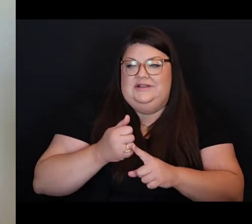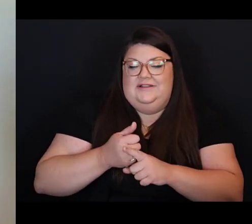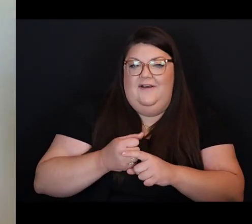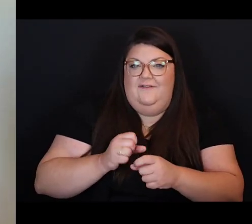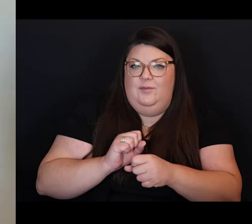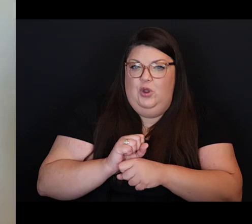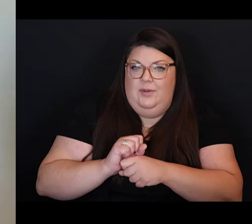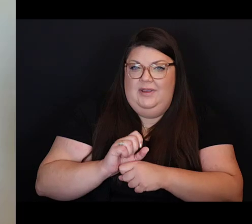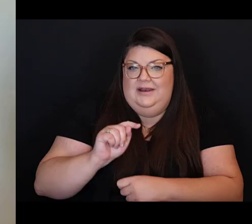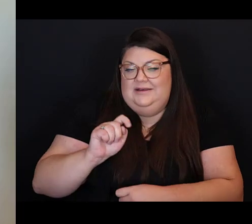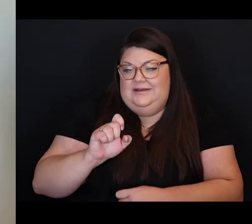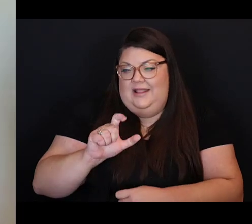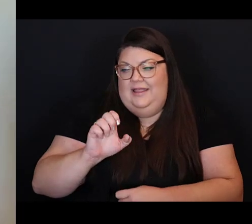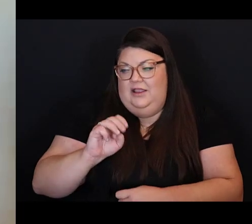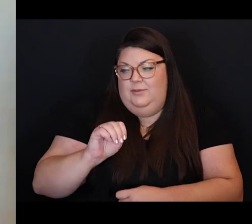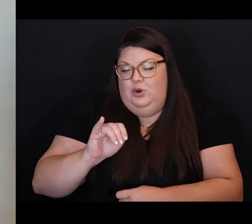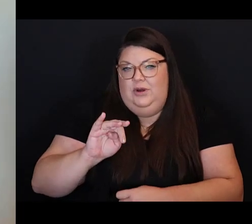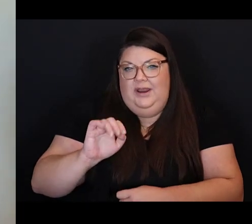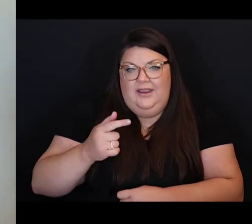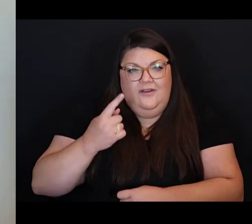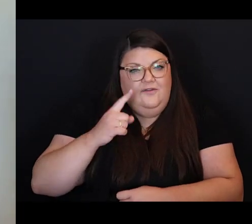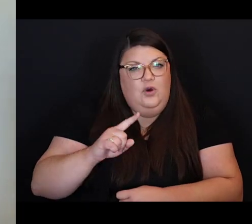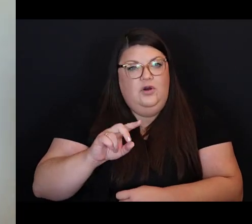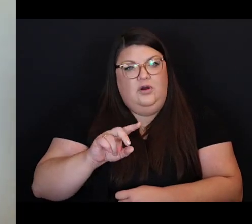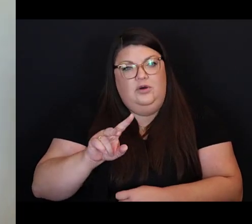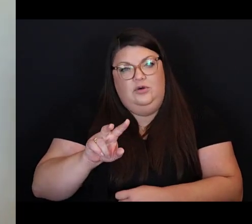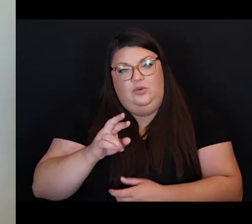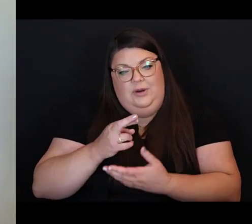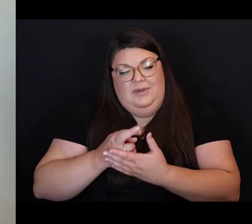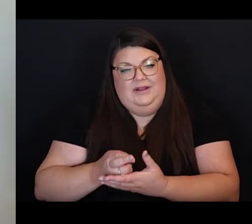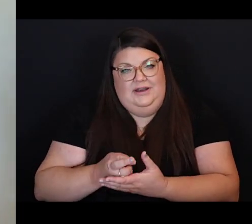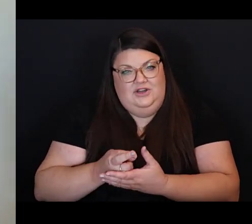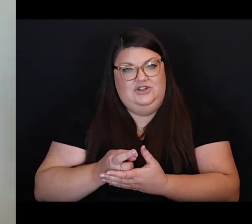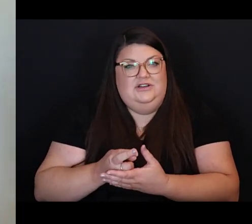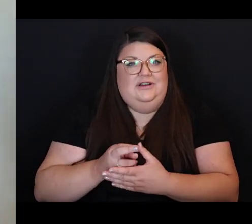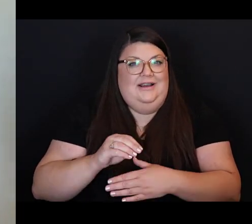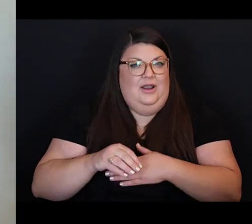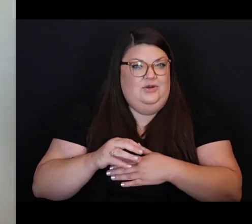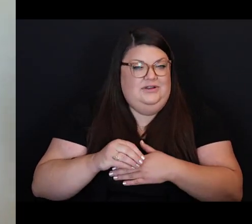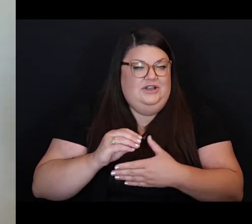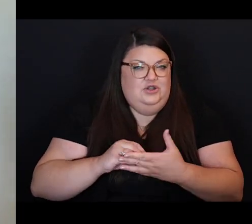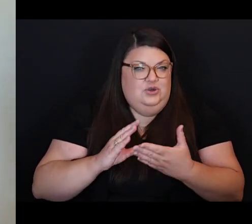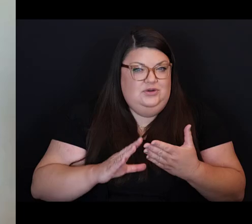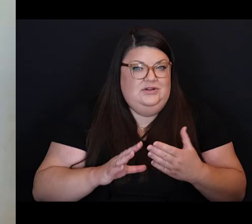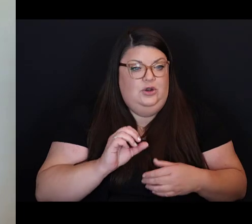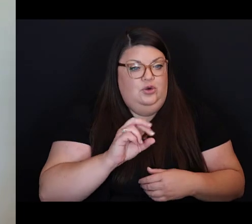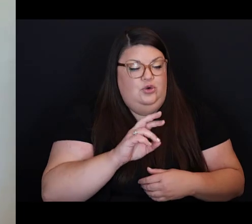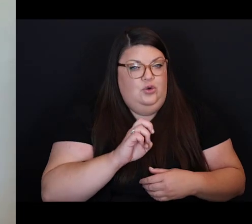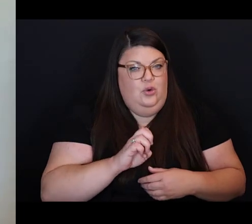Telecommunicating for Rehabilitation Counseling Students, Core Self-Employment Concepts,